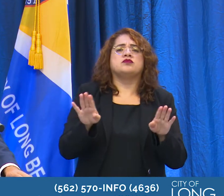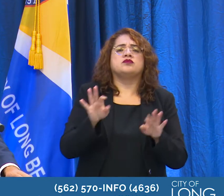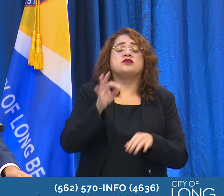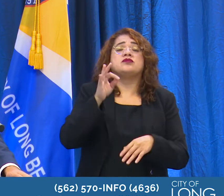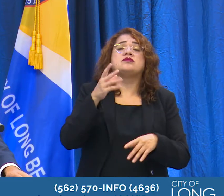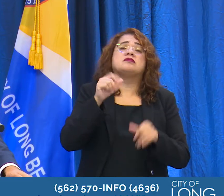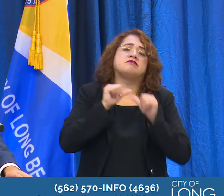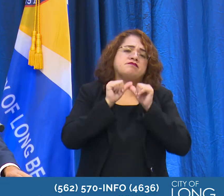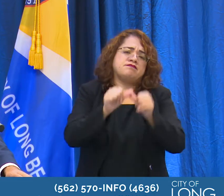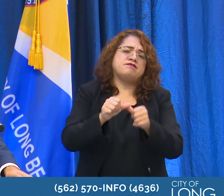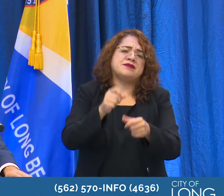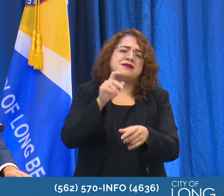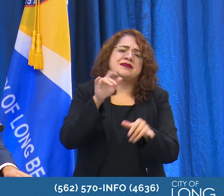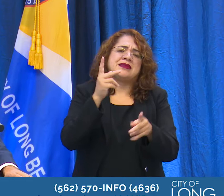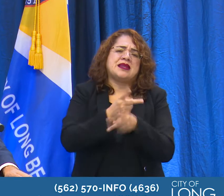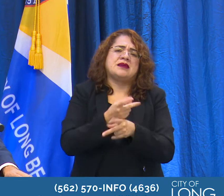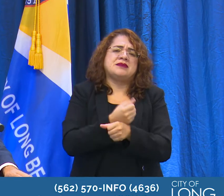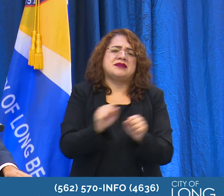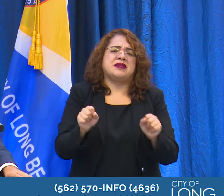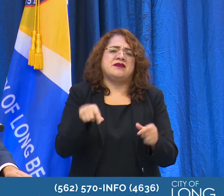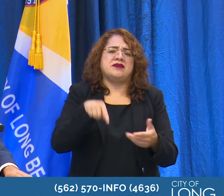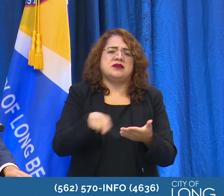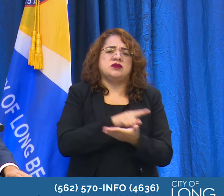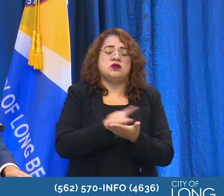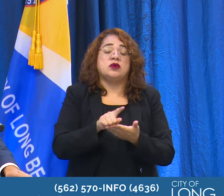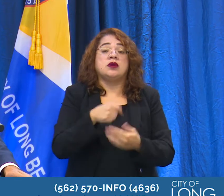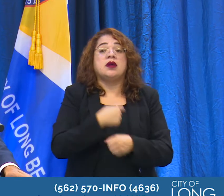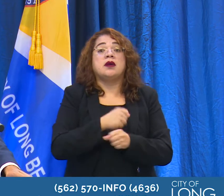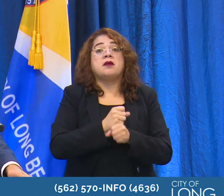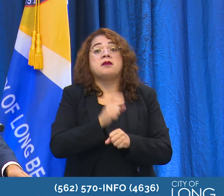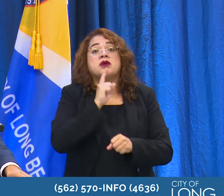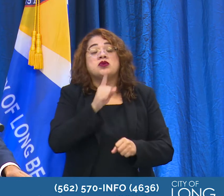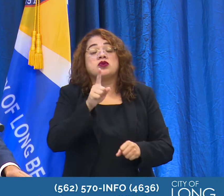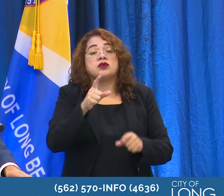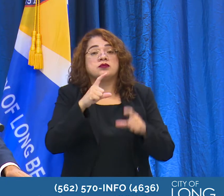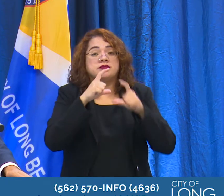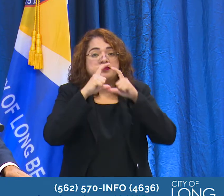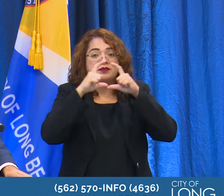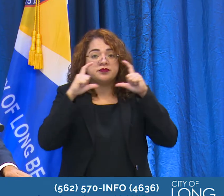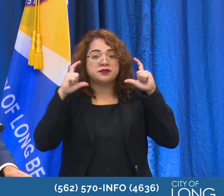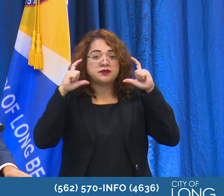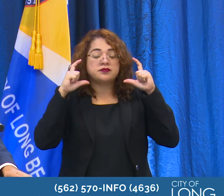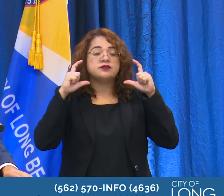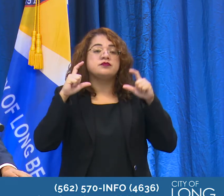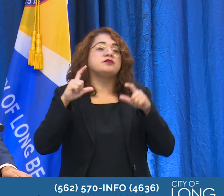This week, we want to make sure that people are covering their face with masks when they're in public, they're